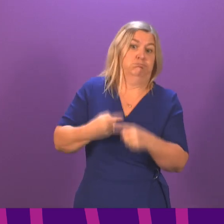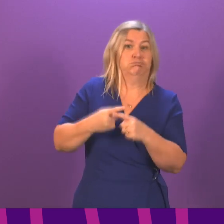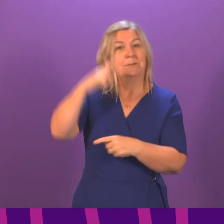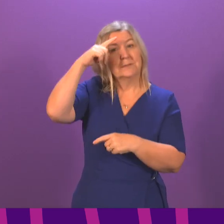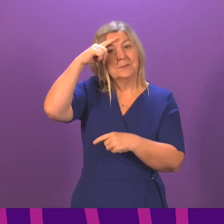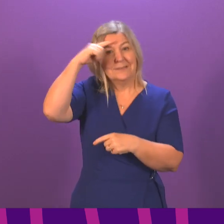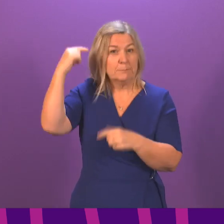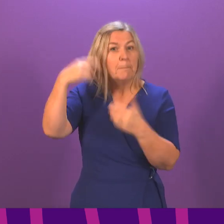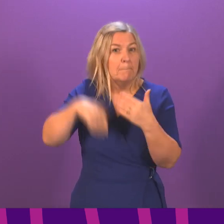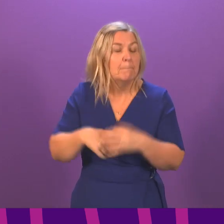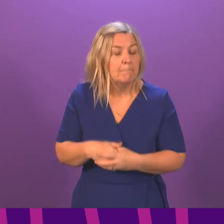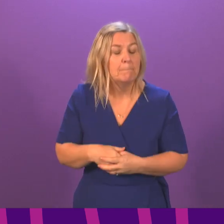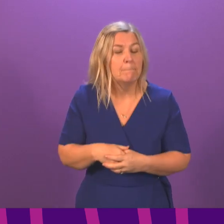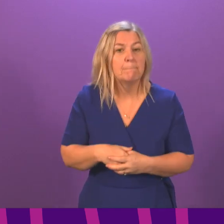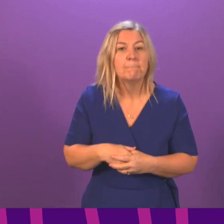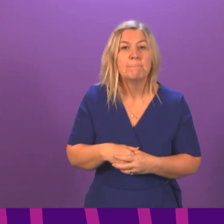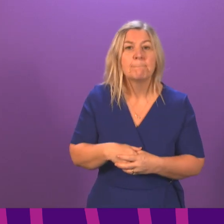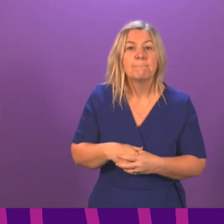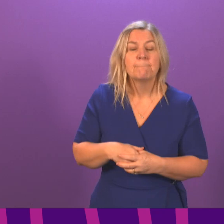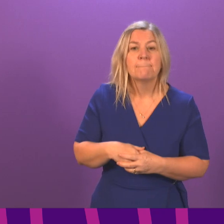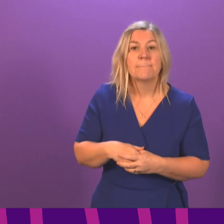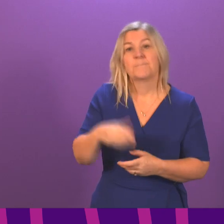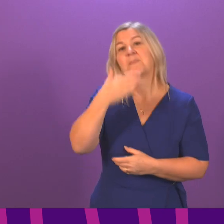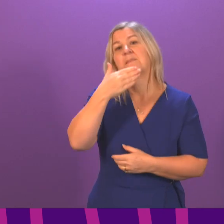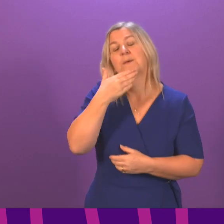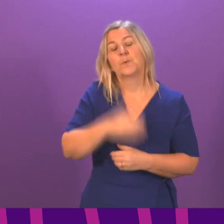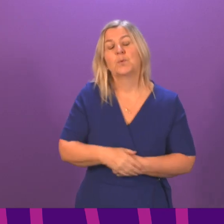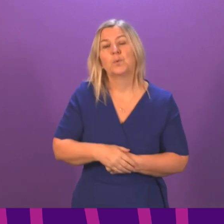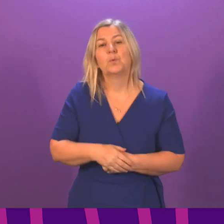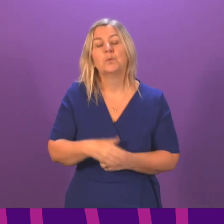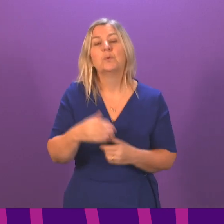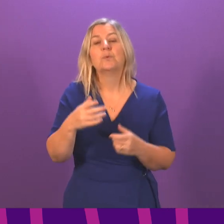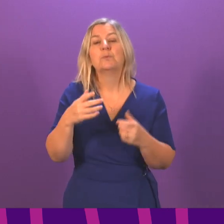The Presiding Officer: Thank you, First Minister. We turn to the